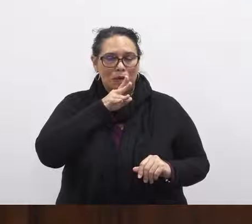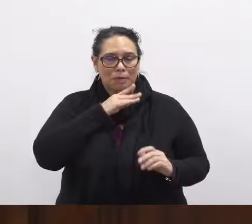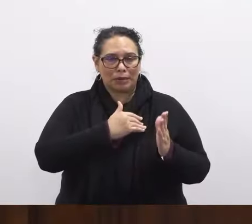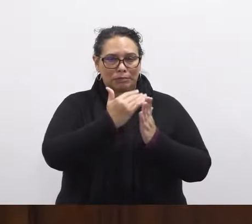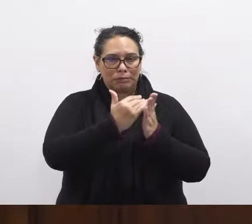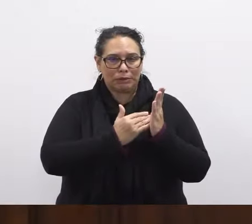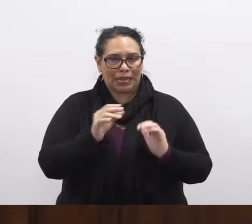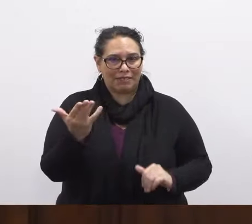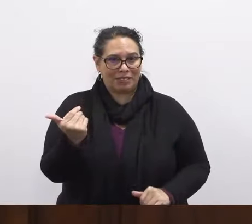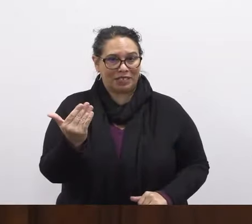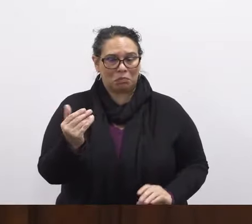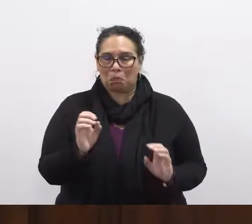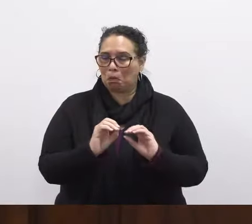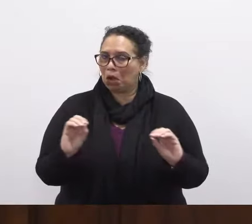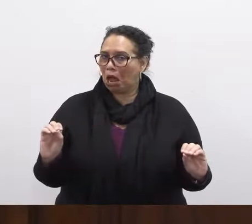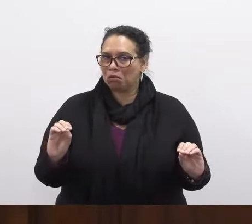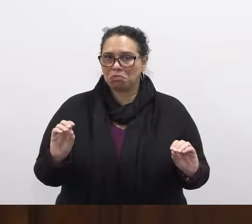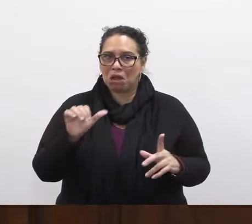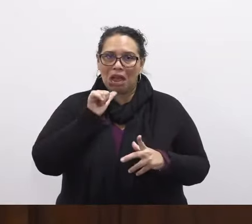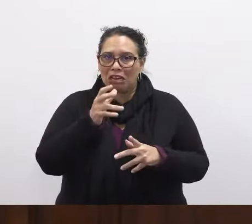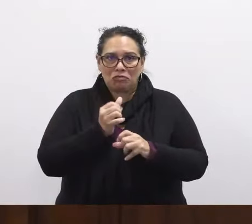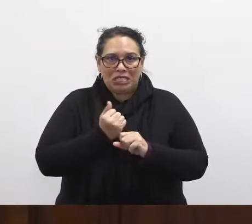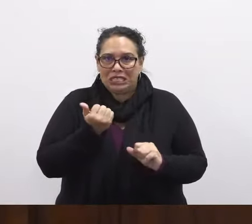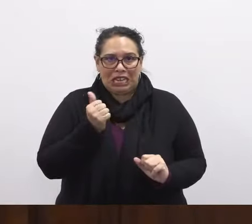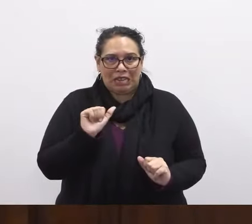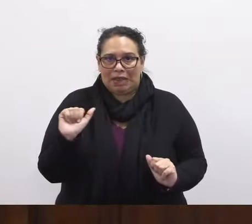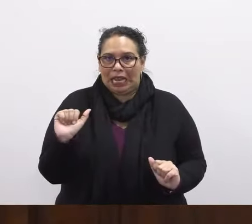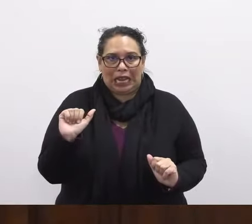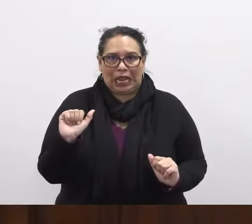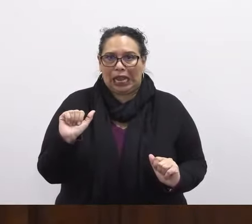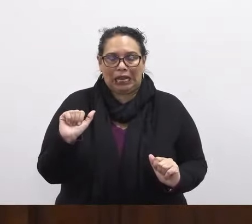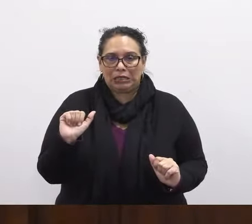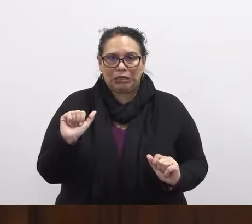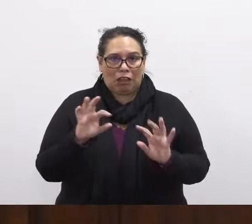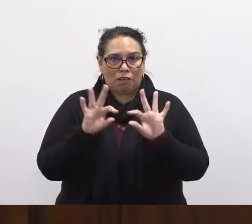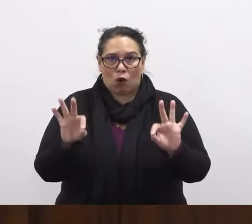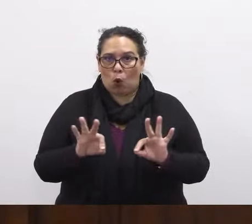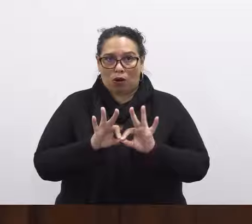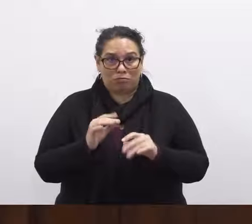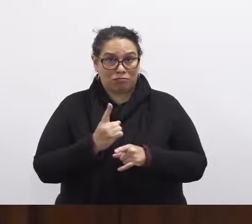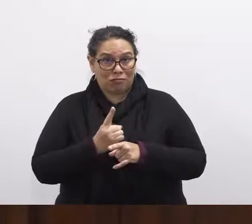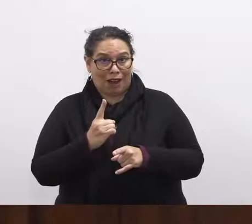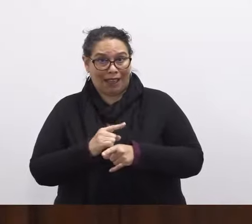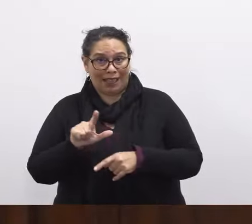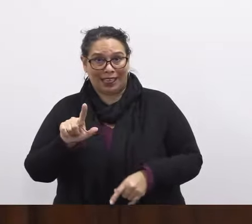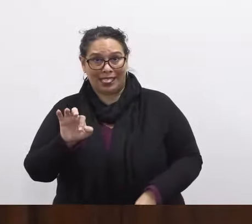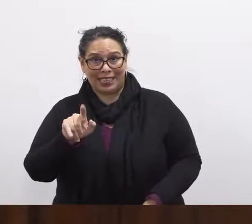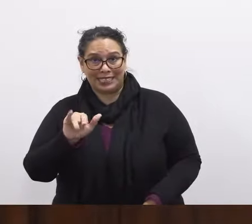We have no public testimony, I didn't receive any forms, right Letisha? Okay, thank you.